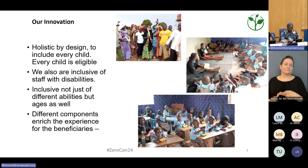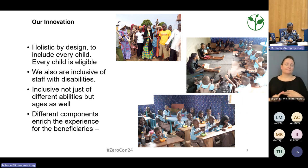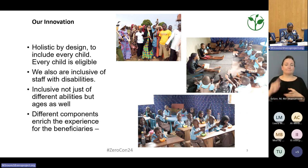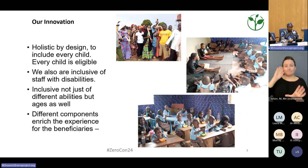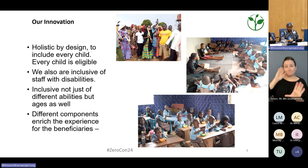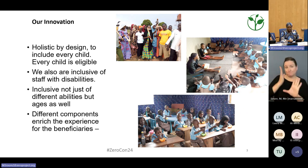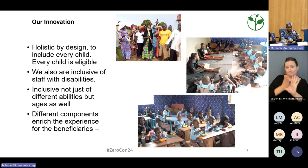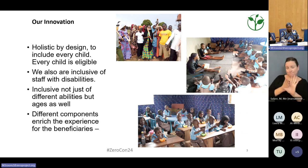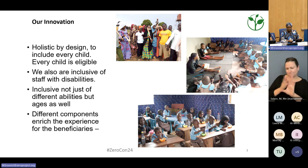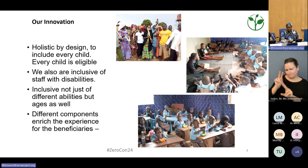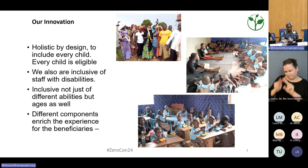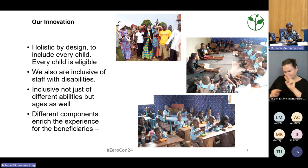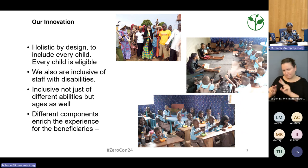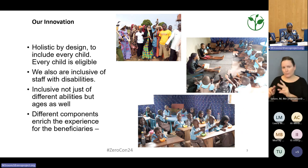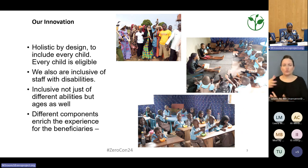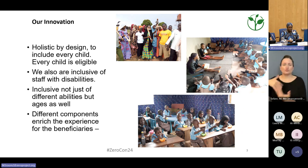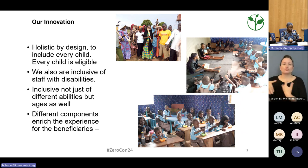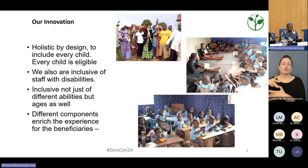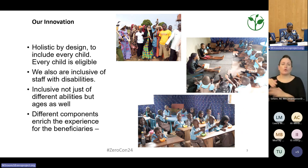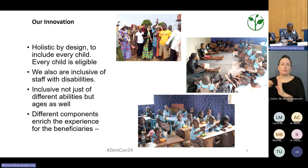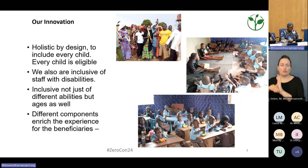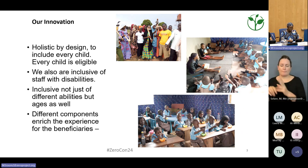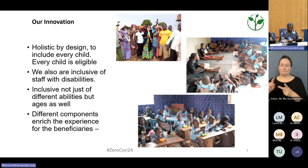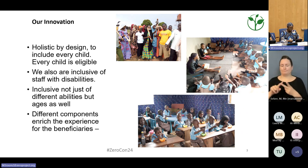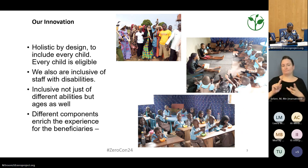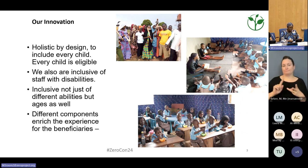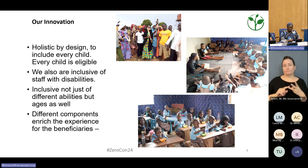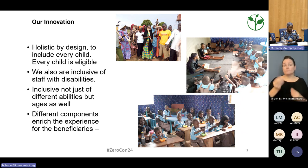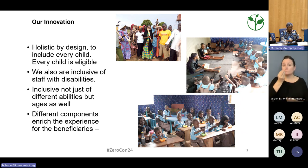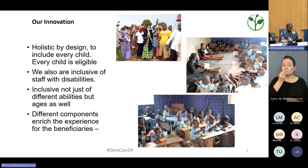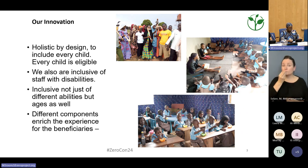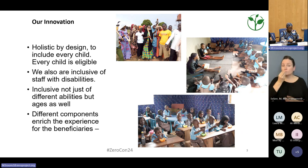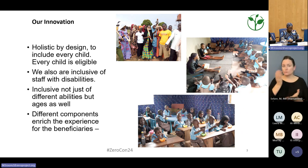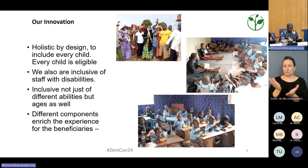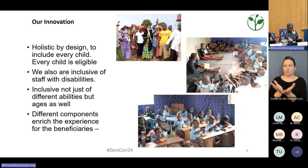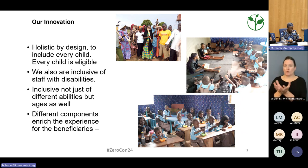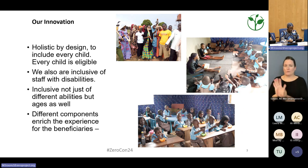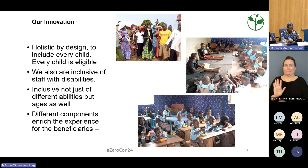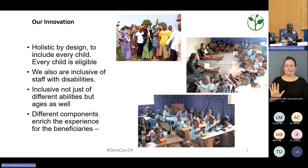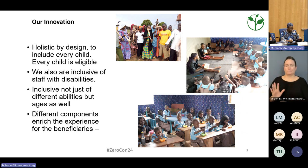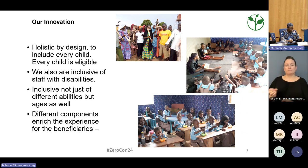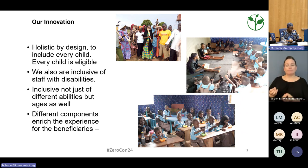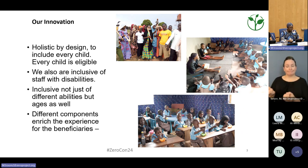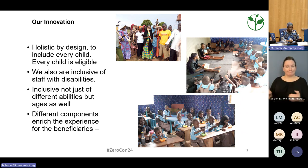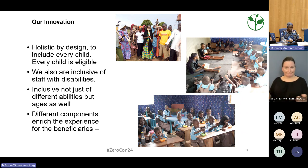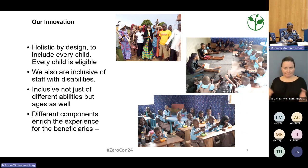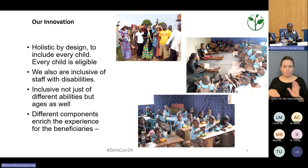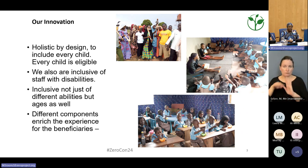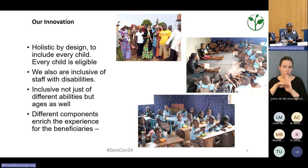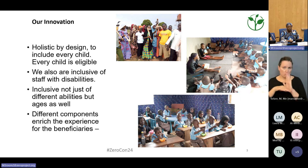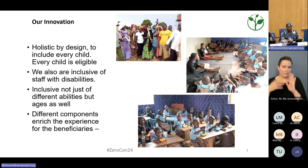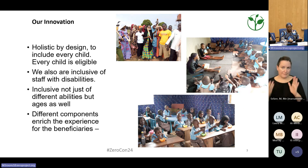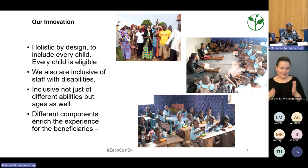a school feeding program as well included in the programs we run. We also have an add vocational